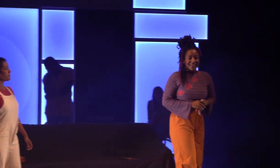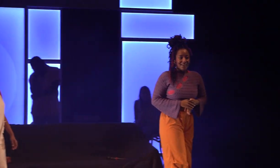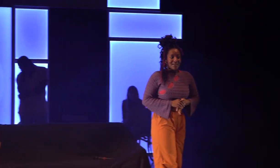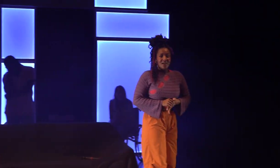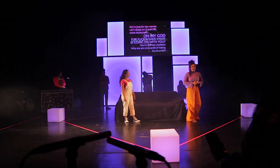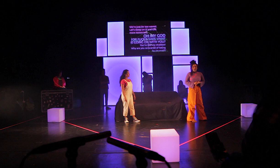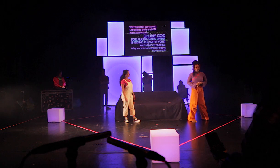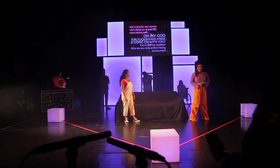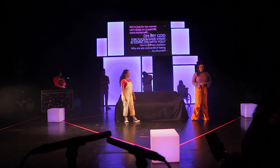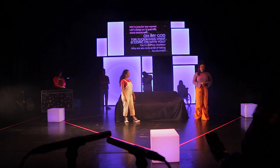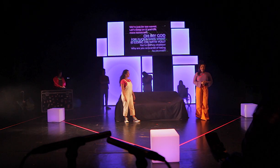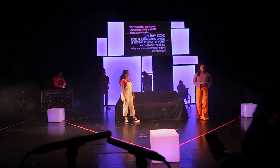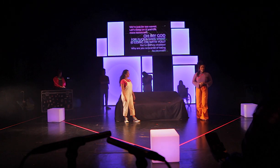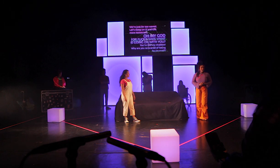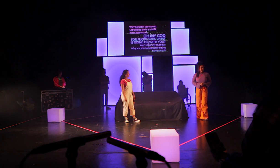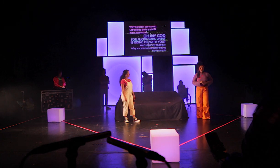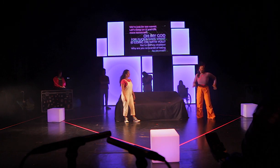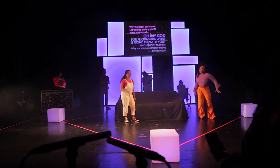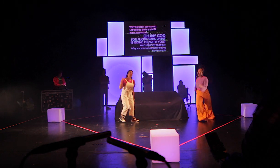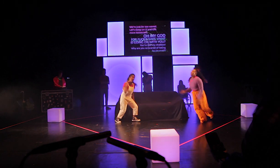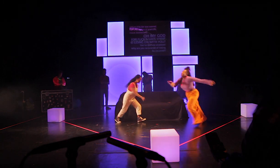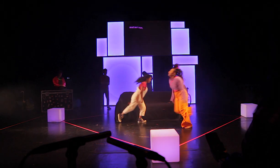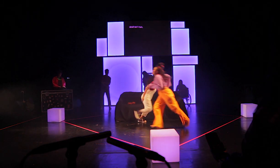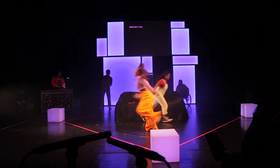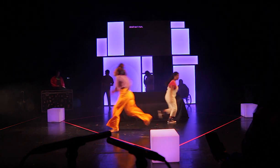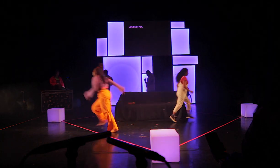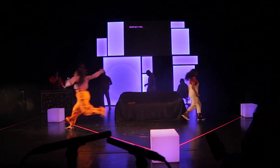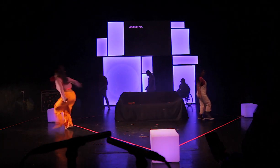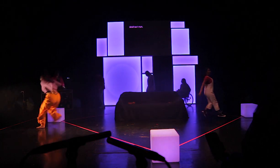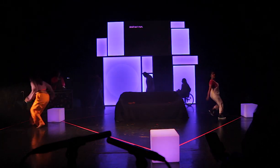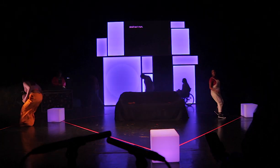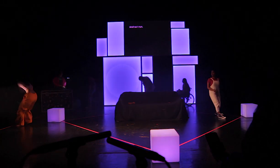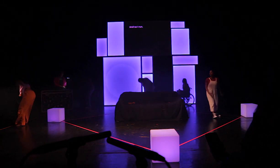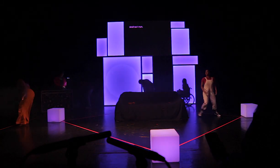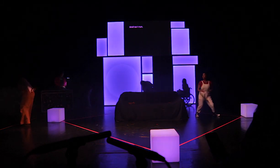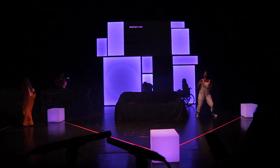And so I run!